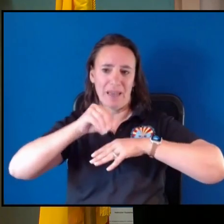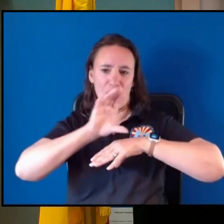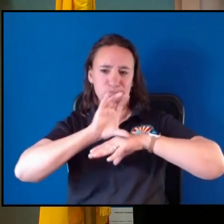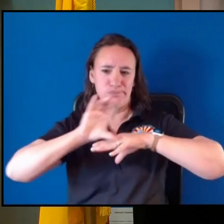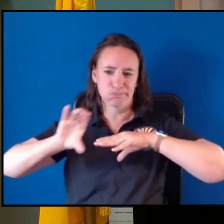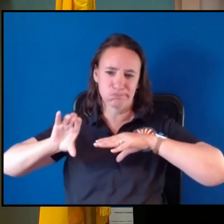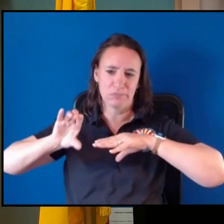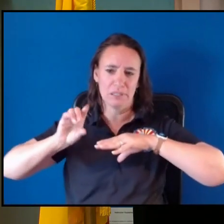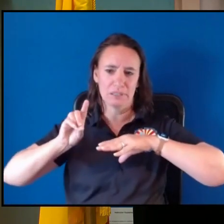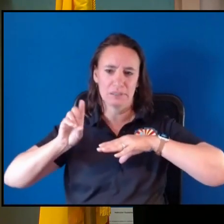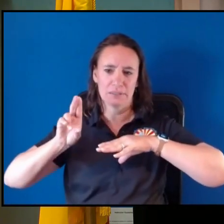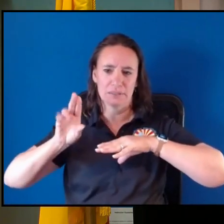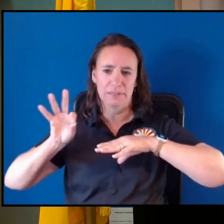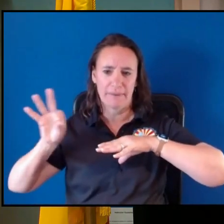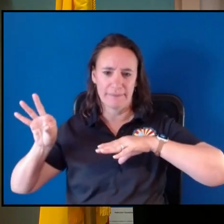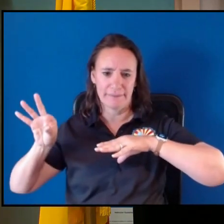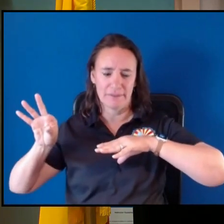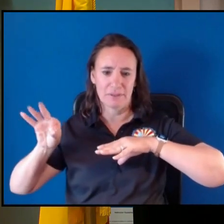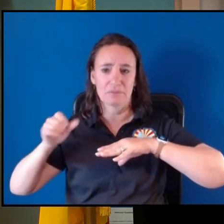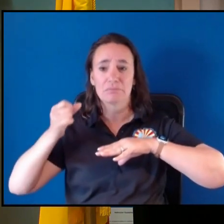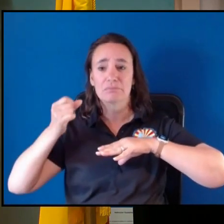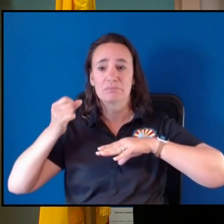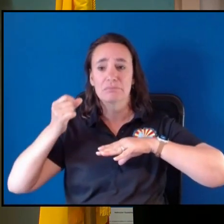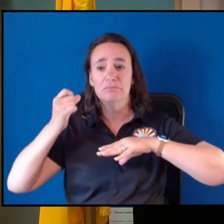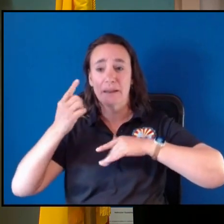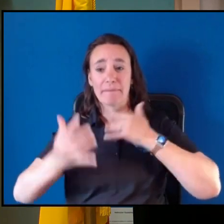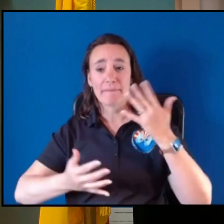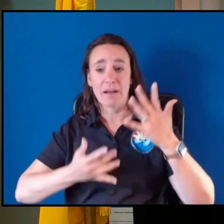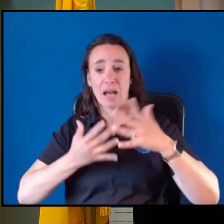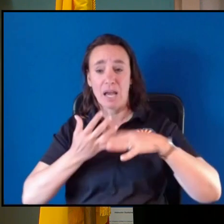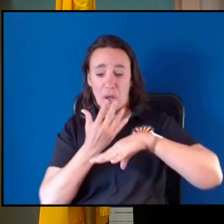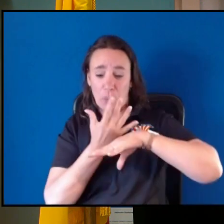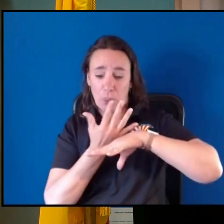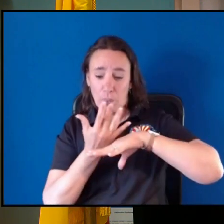of that duff down the ground with this fire now you just got